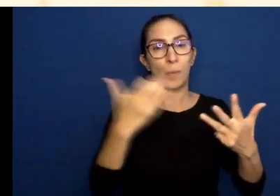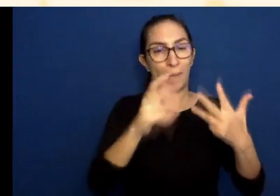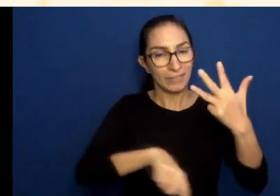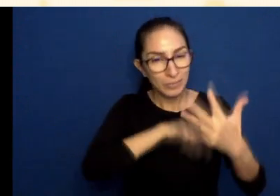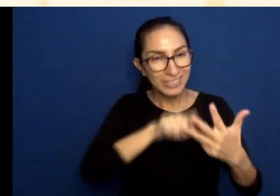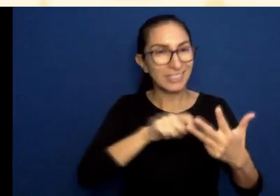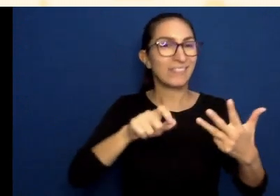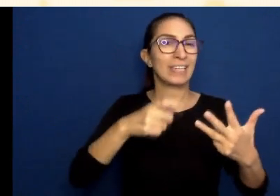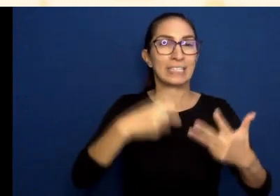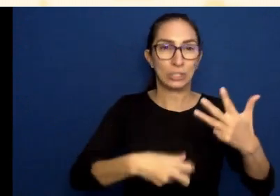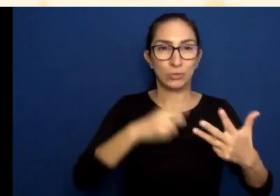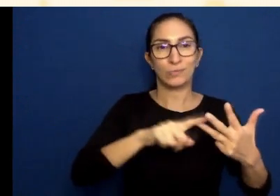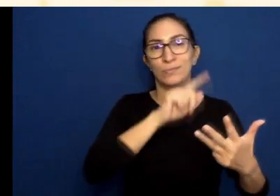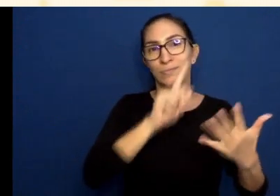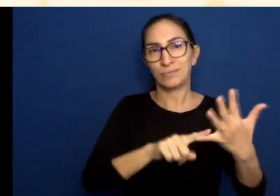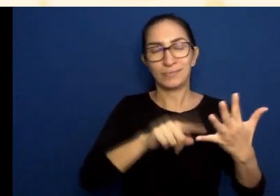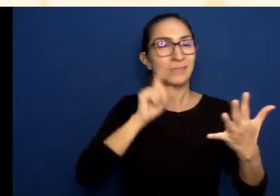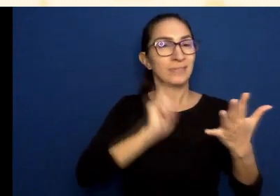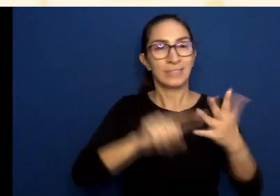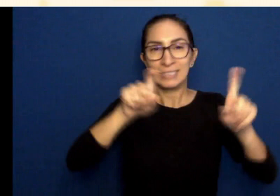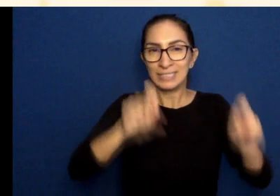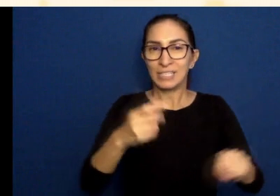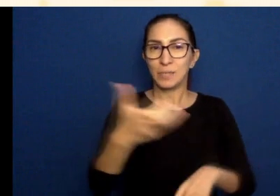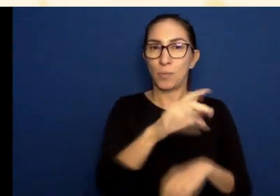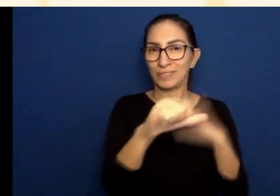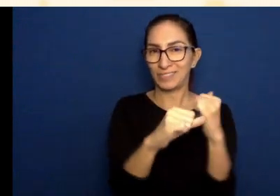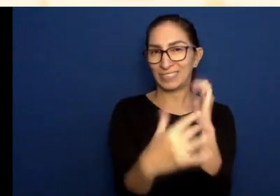step two, identify site types and variations; step three,